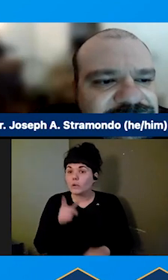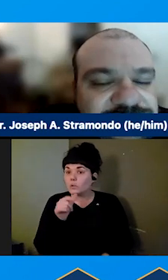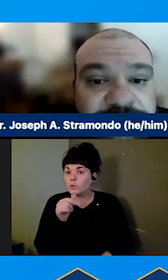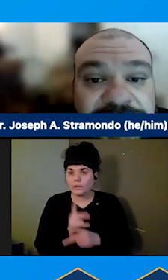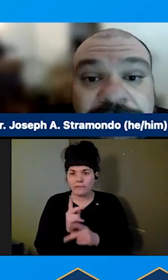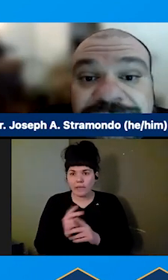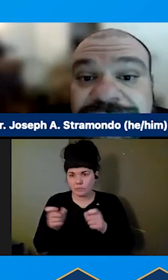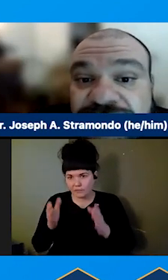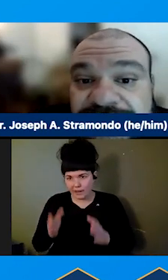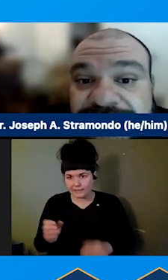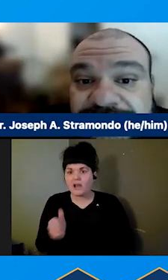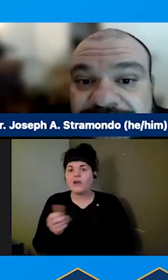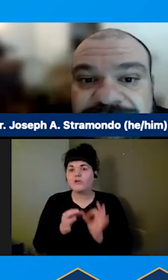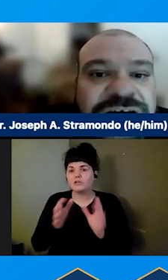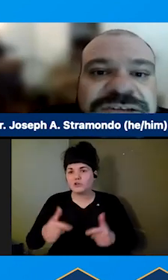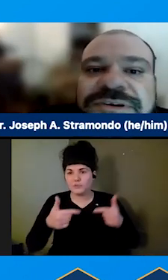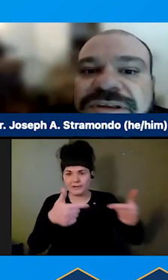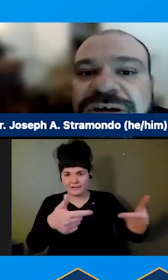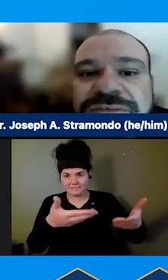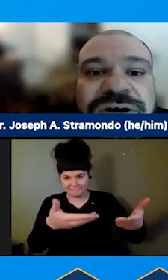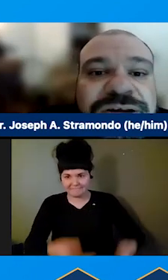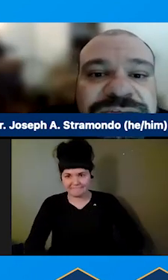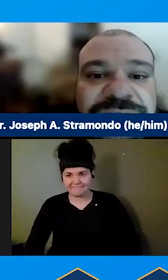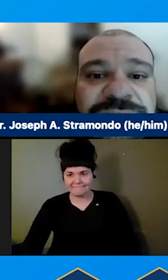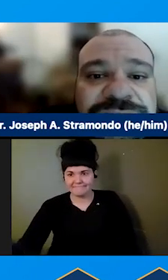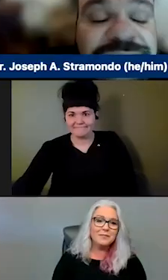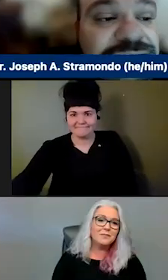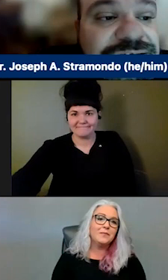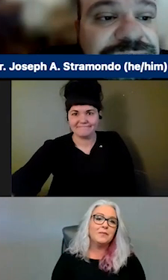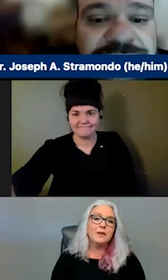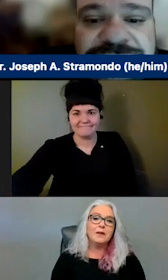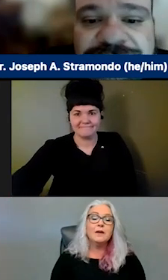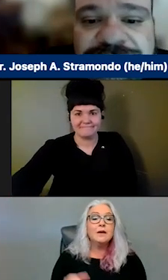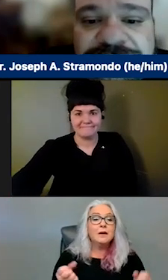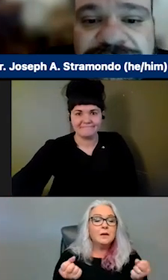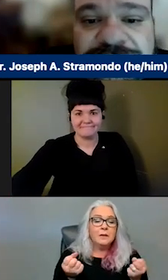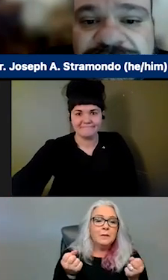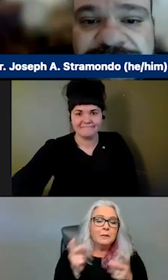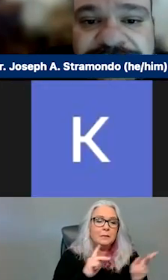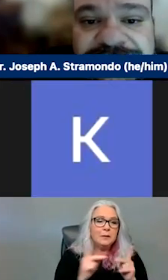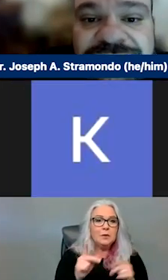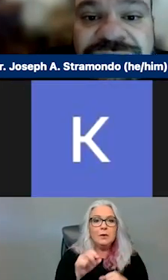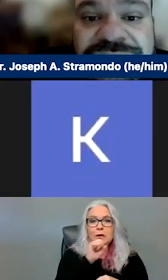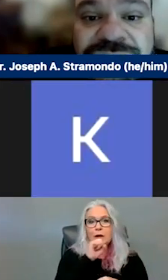and where and when and who care is provided. I want to suggest,